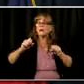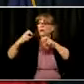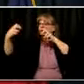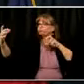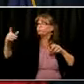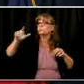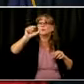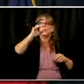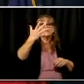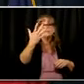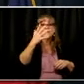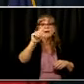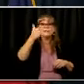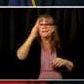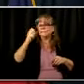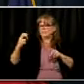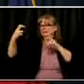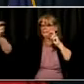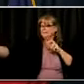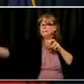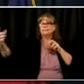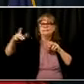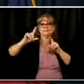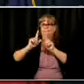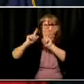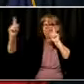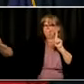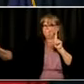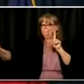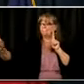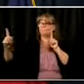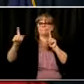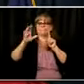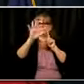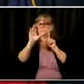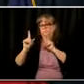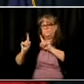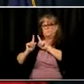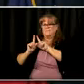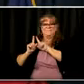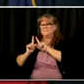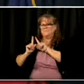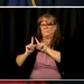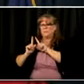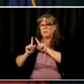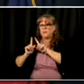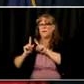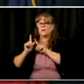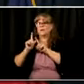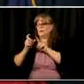to not have to be close to people not physically handing off candy but at a distance uh outside